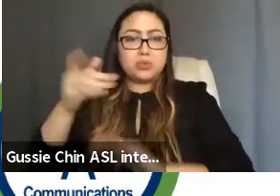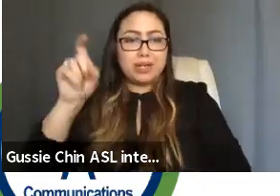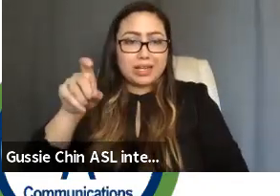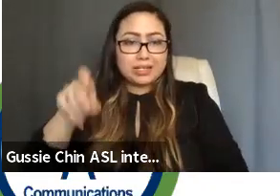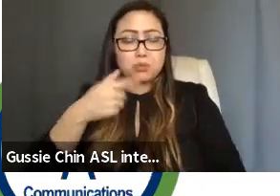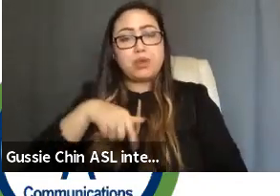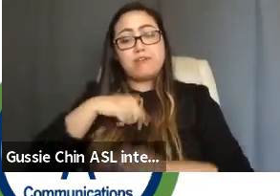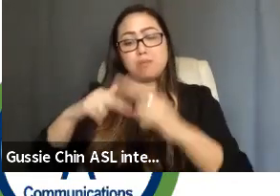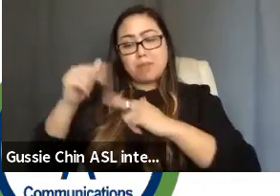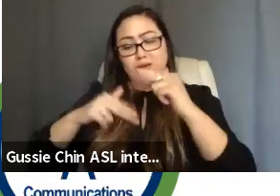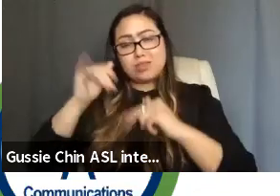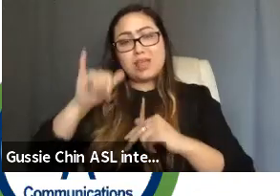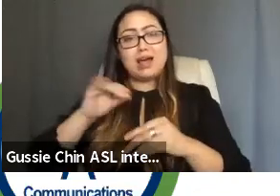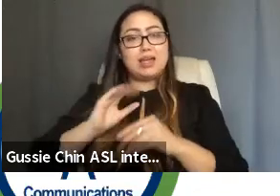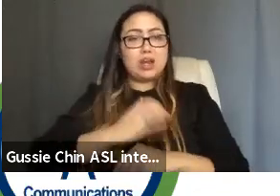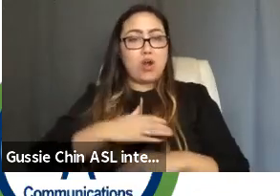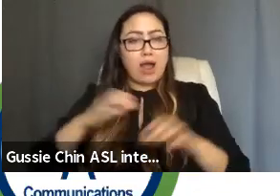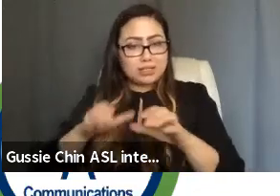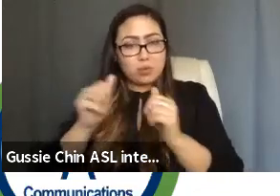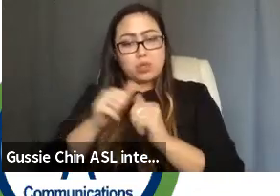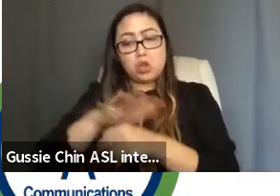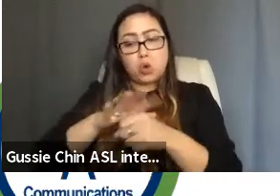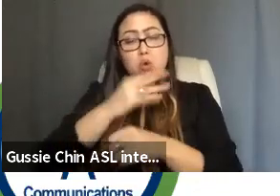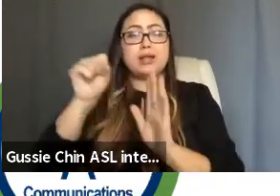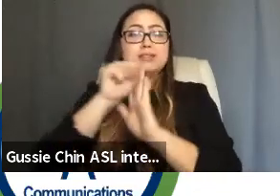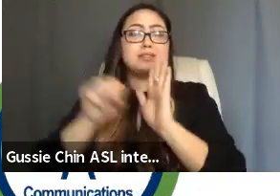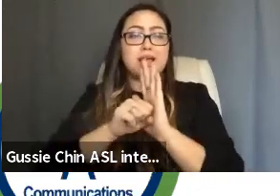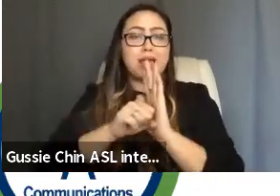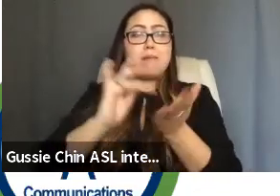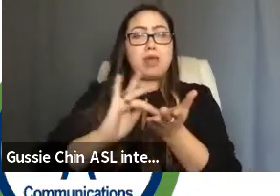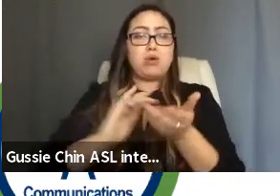that into our grant activities with local and state health and medical partners. So that's